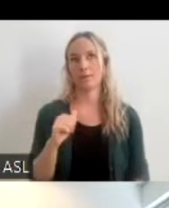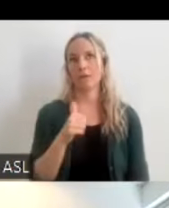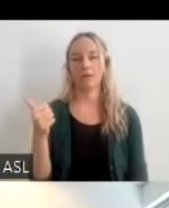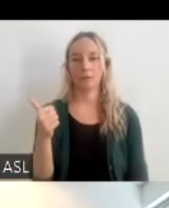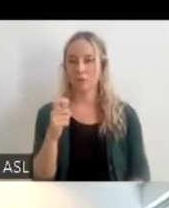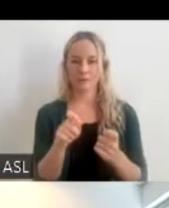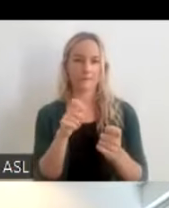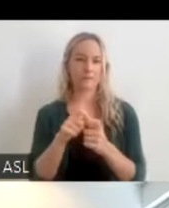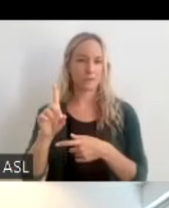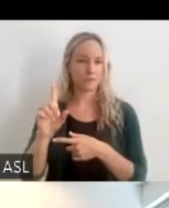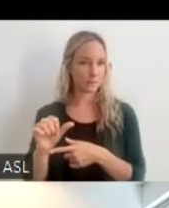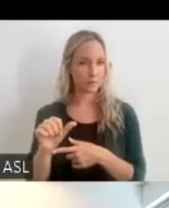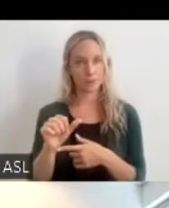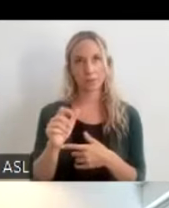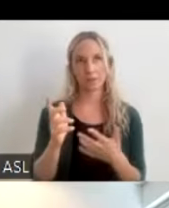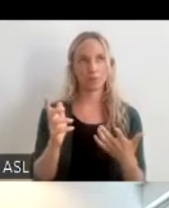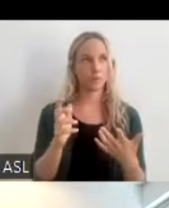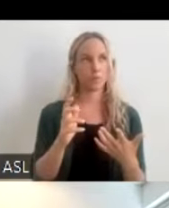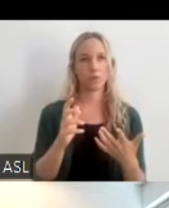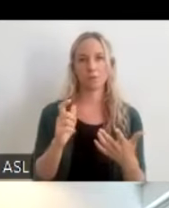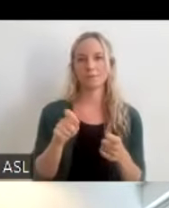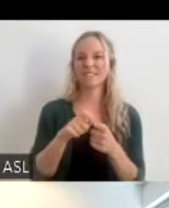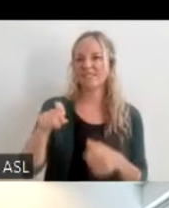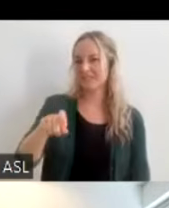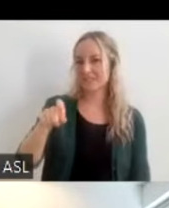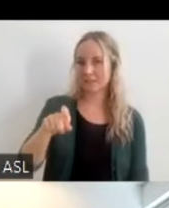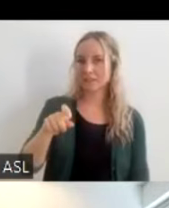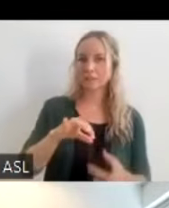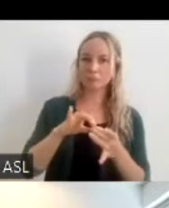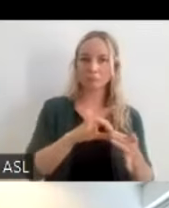disability, And for me, I kind of -- and for our agency, I